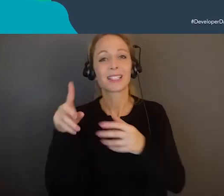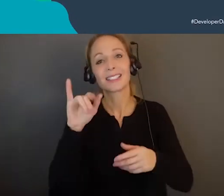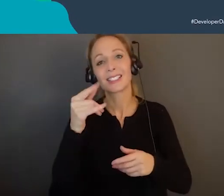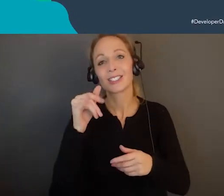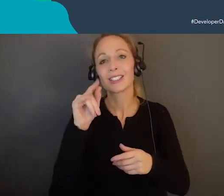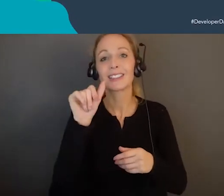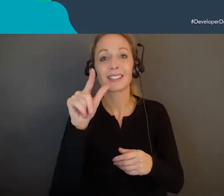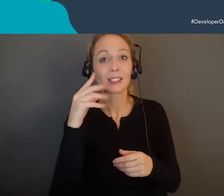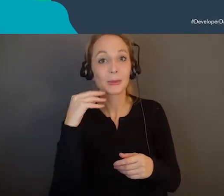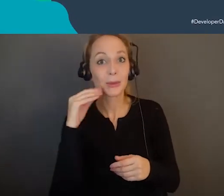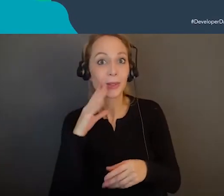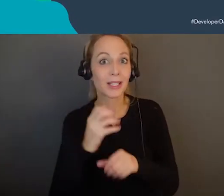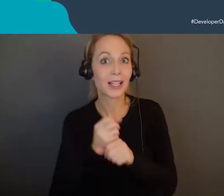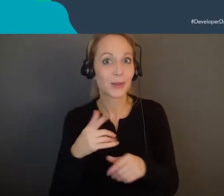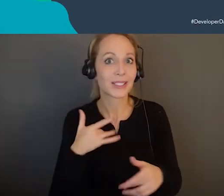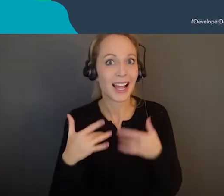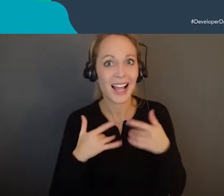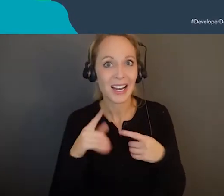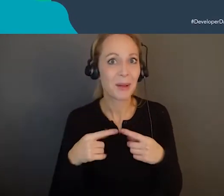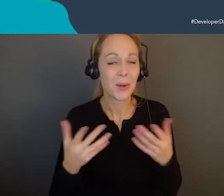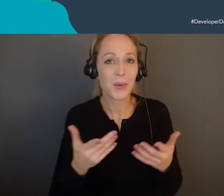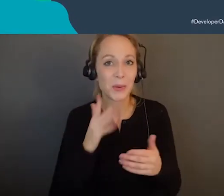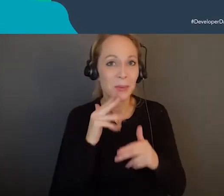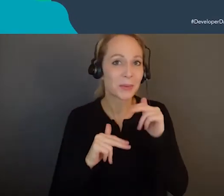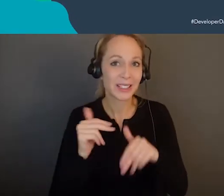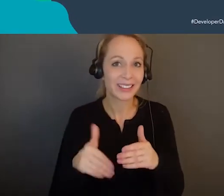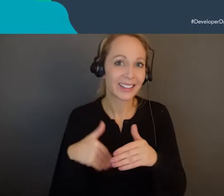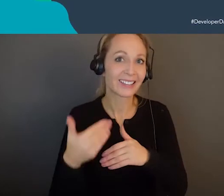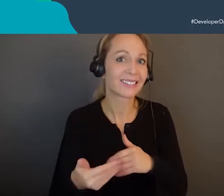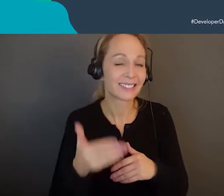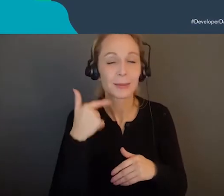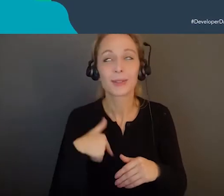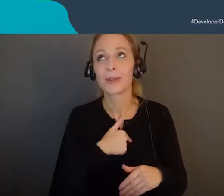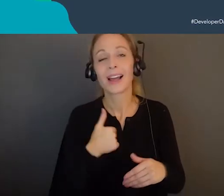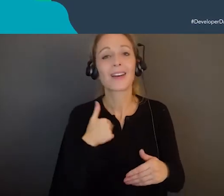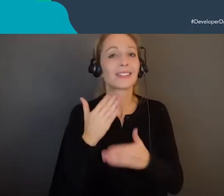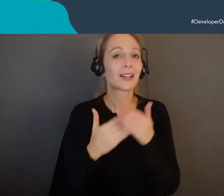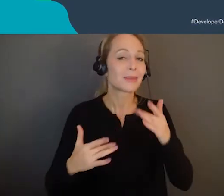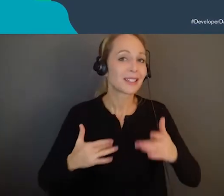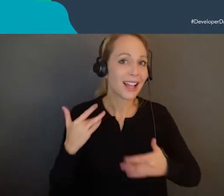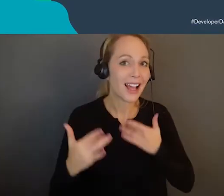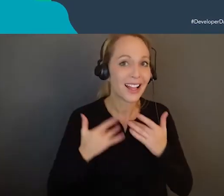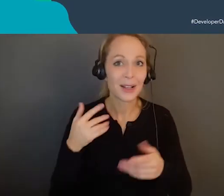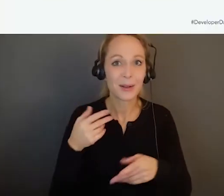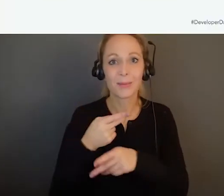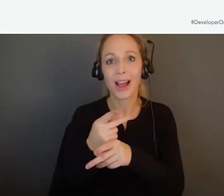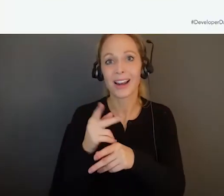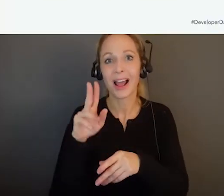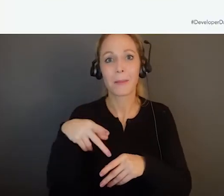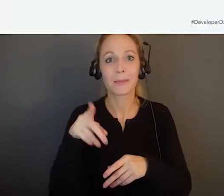YOU'RE GOING TO BUILD NEXT, BECAUSE WE HAVE SOME EXCITING PRODUCT UPDATES AND BETAS FOR ALL OF YOU.